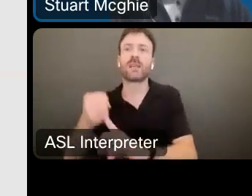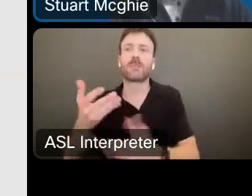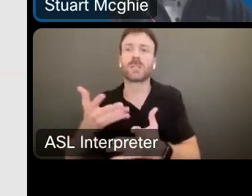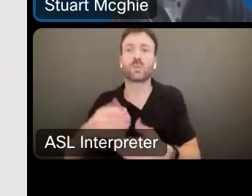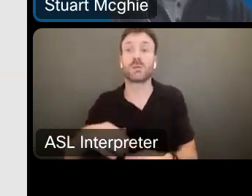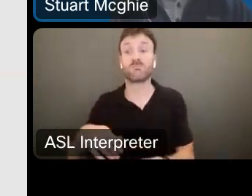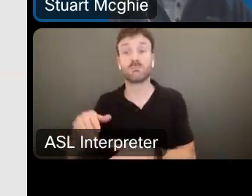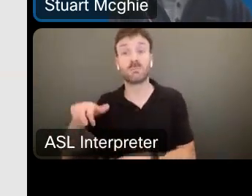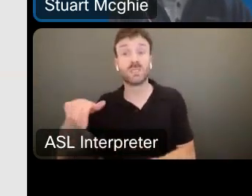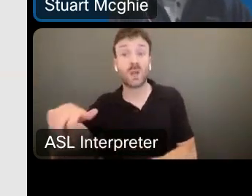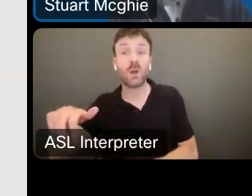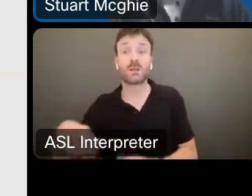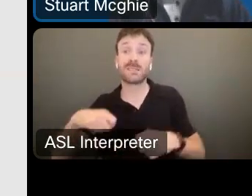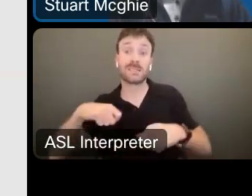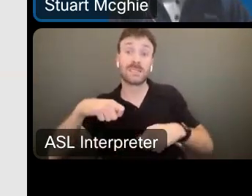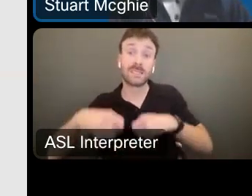Cycling infrastructure impacted.